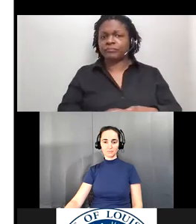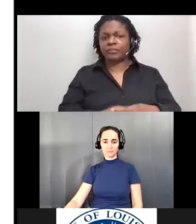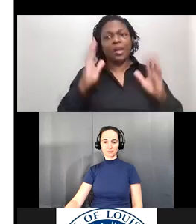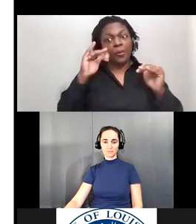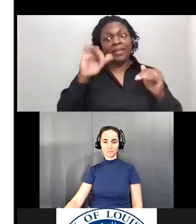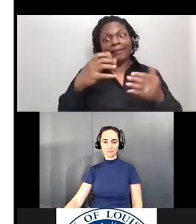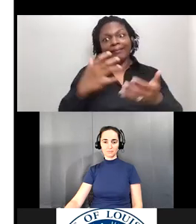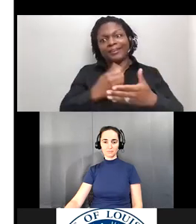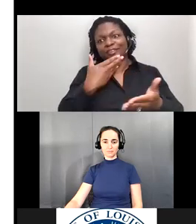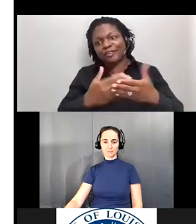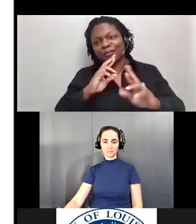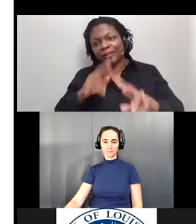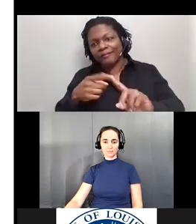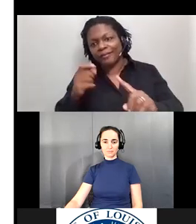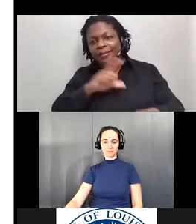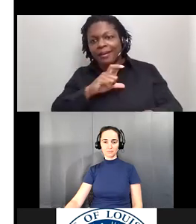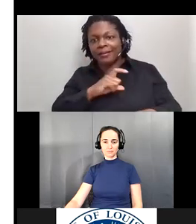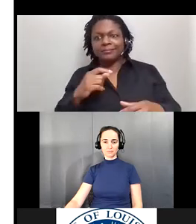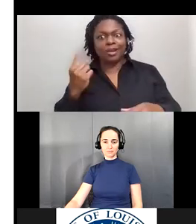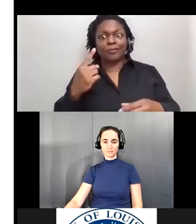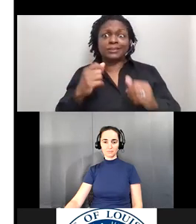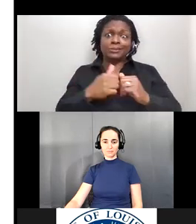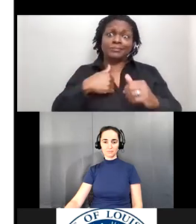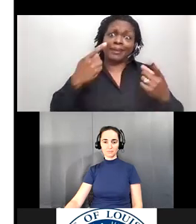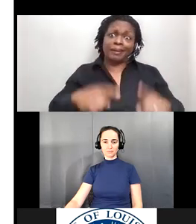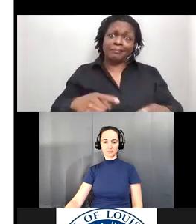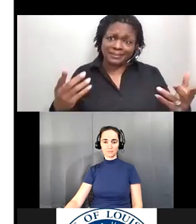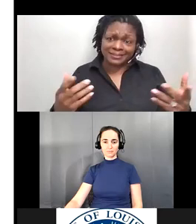15:57:16 officer should it always has with me if somebody complied with what I was asking